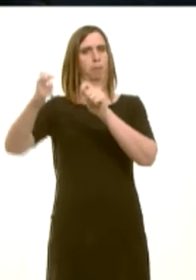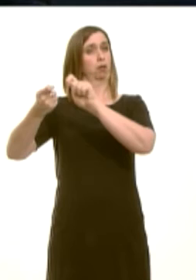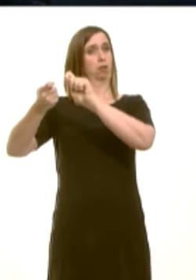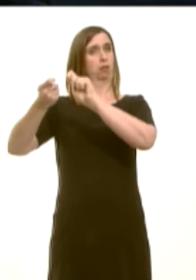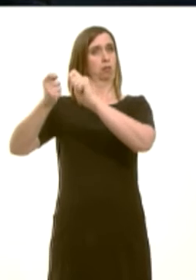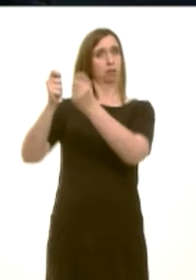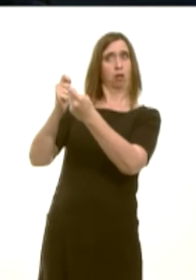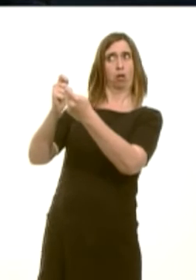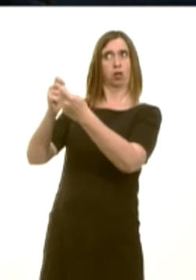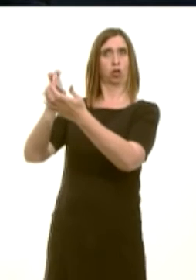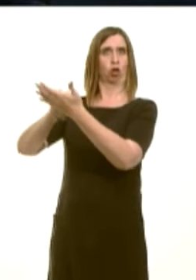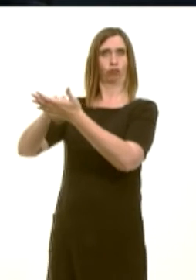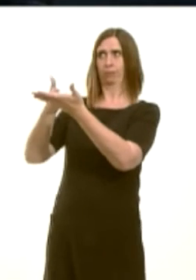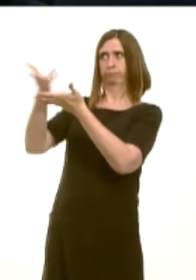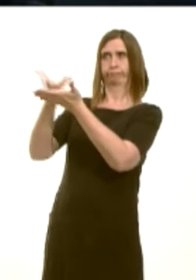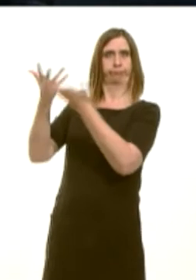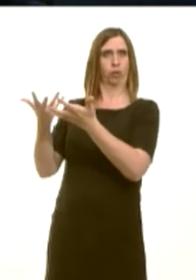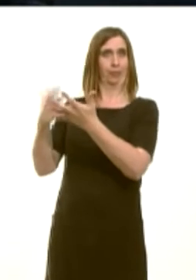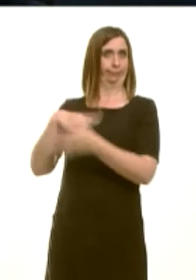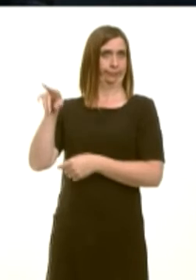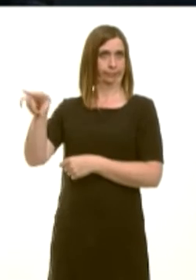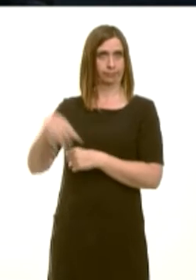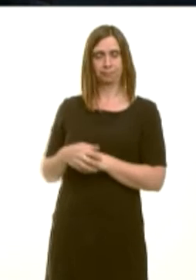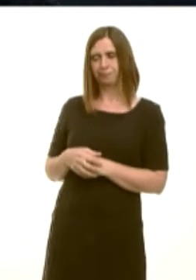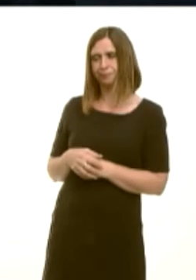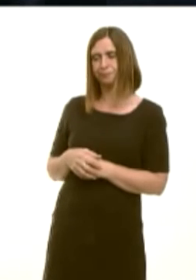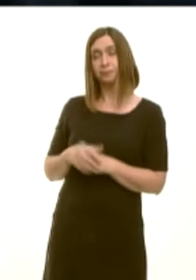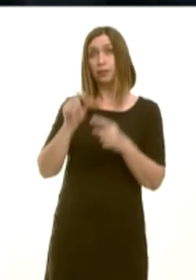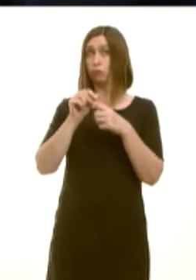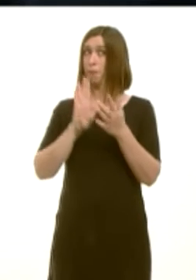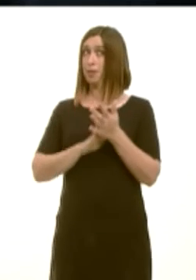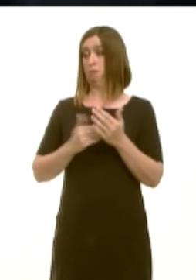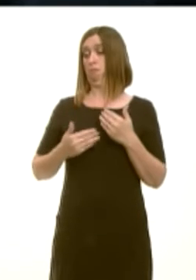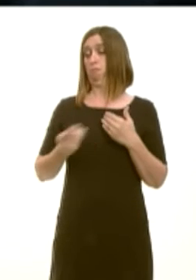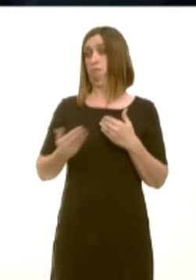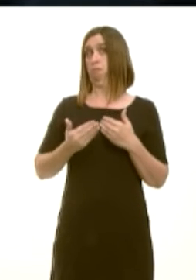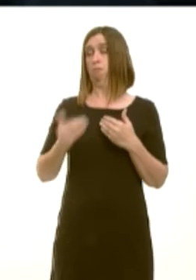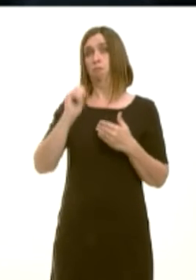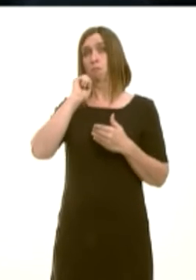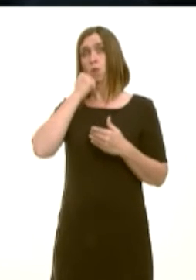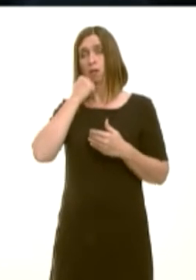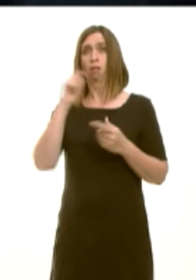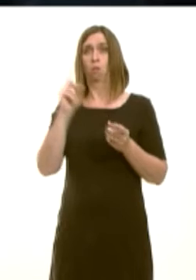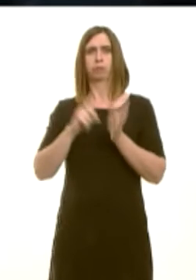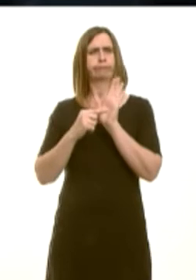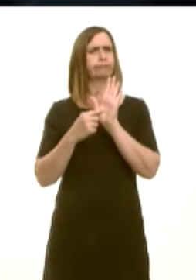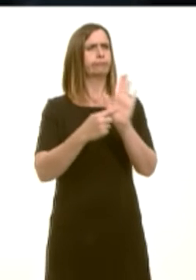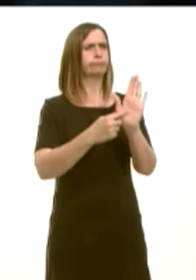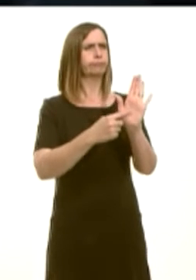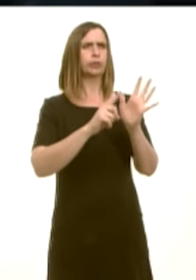the British people. Later this month, the Prime Minister is expected to present UK priorities